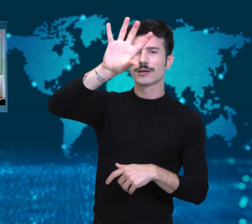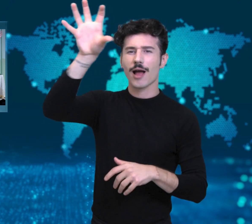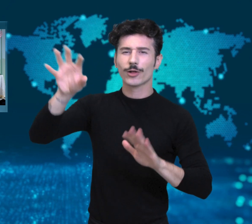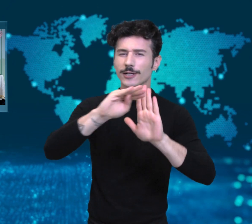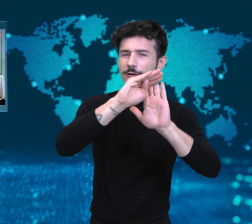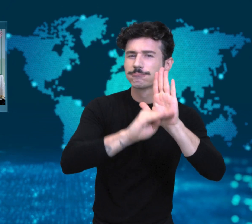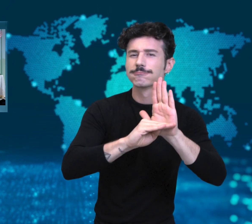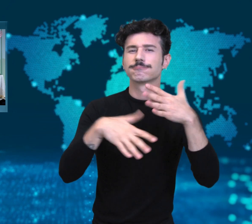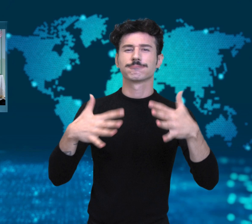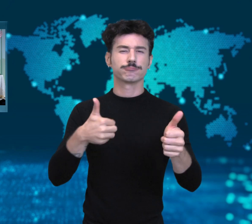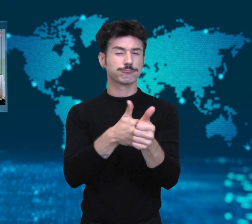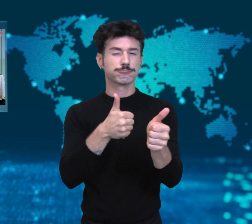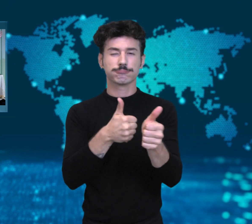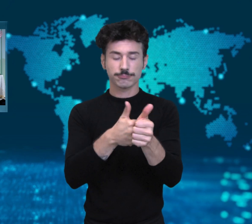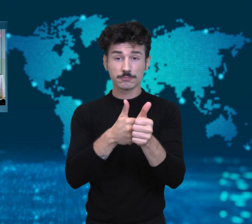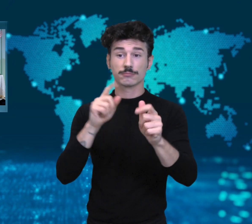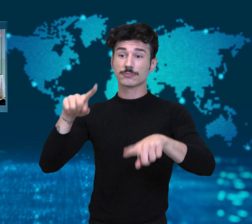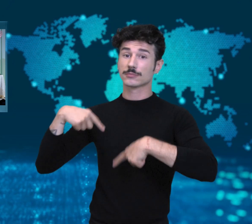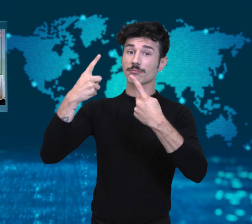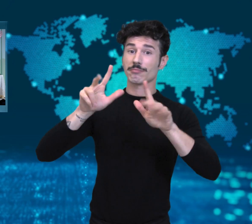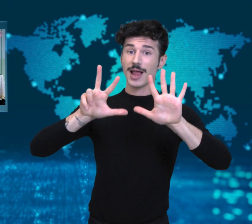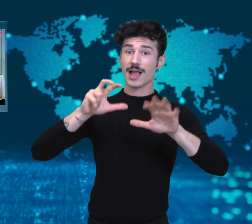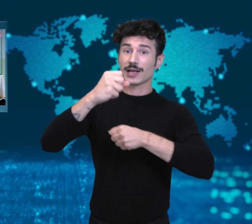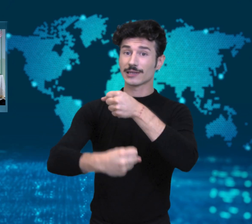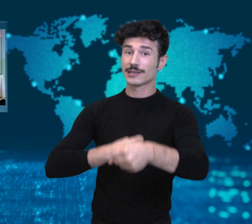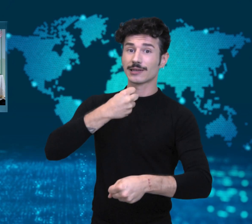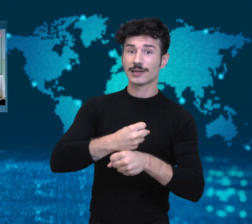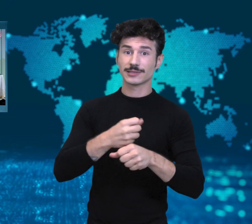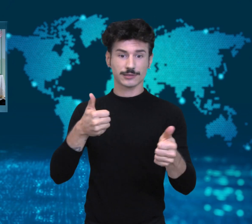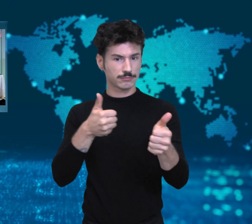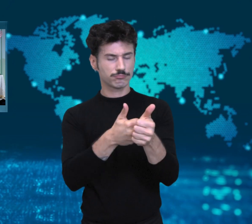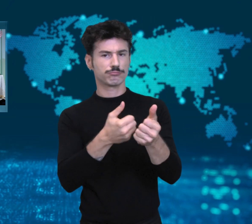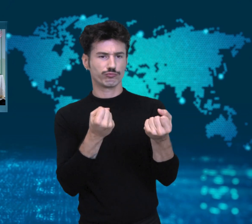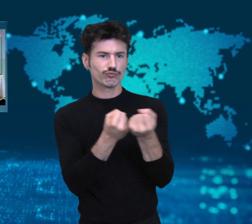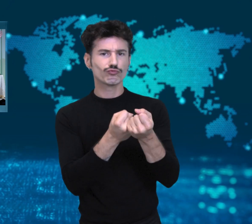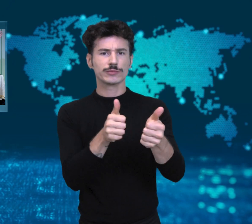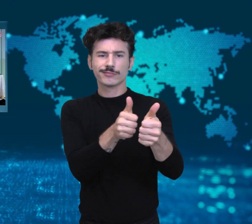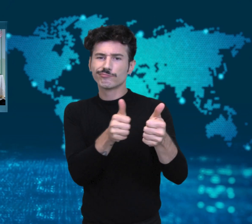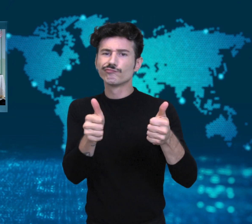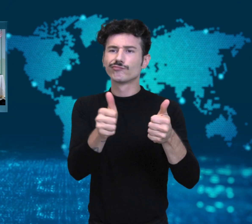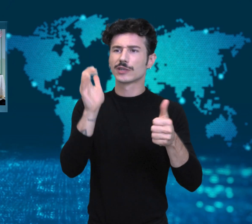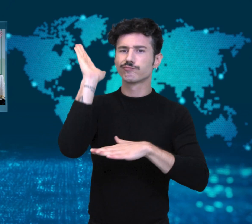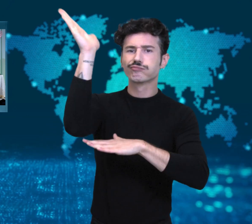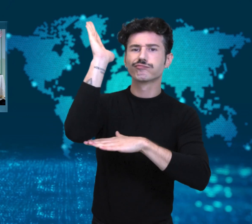Unlike many Japanese politicians who grow up in families